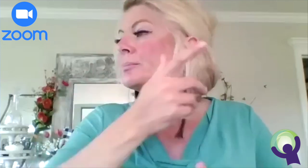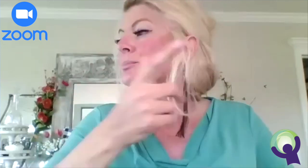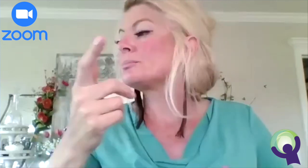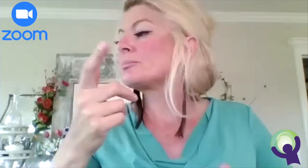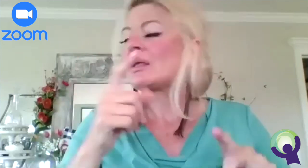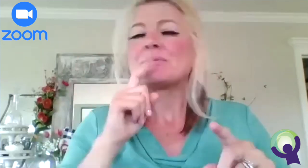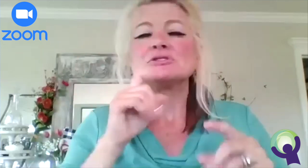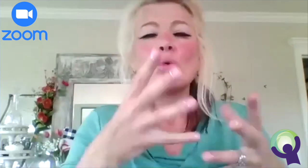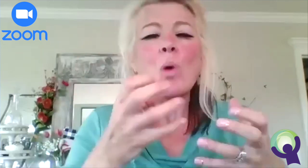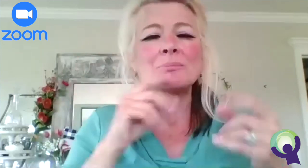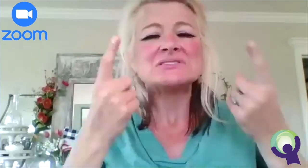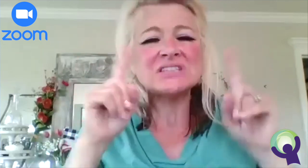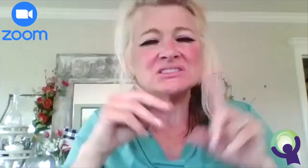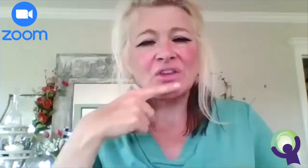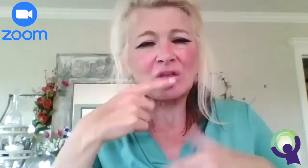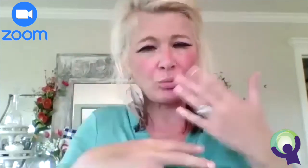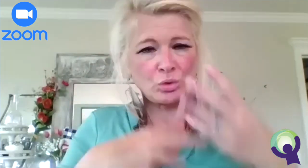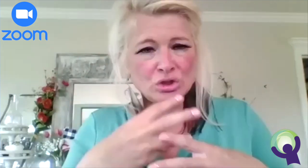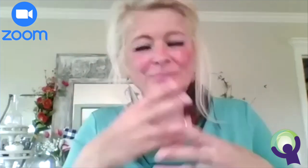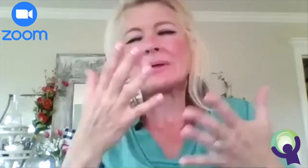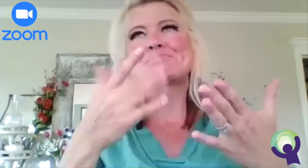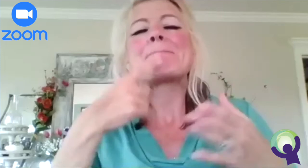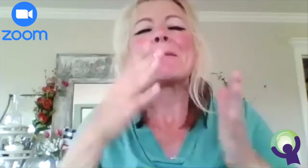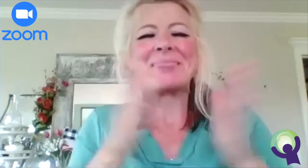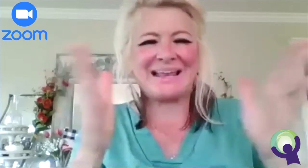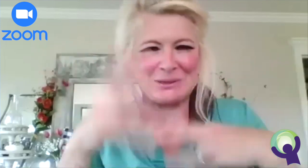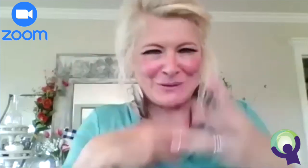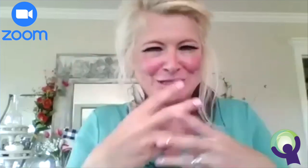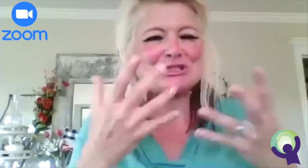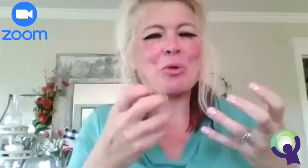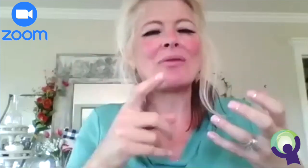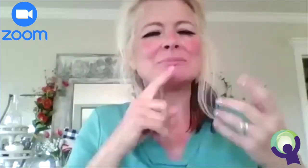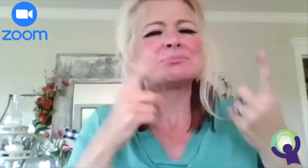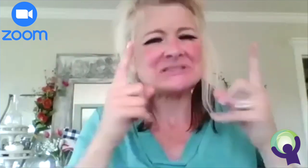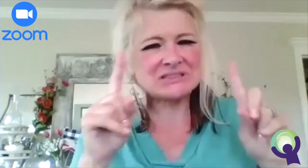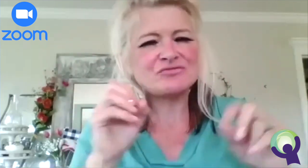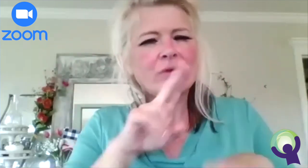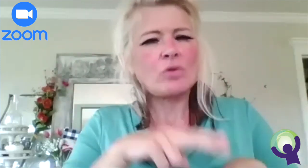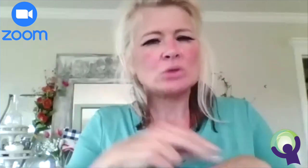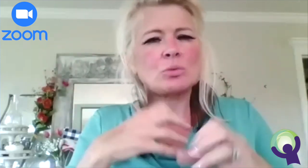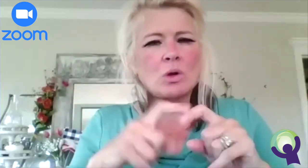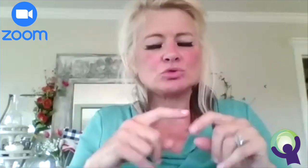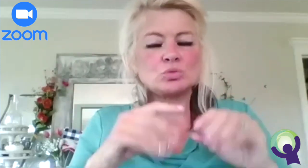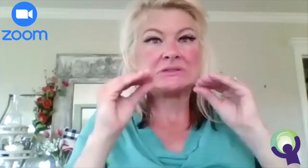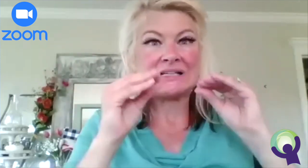each student. So in the public world, I want them to be